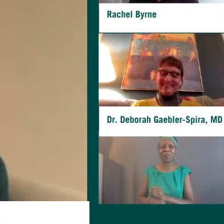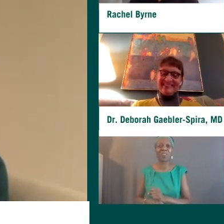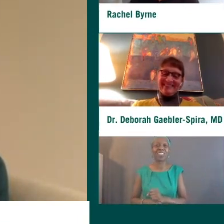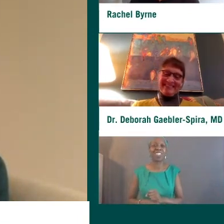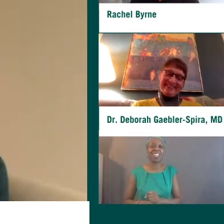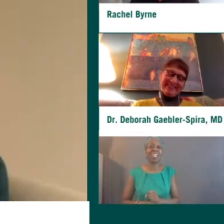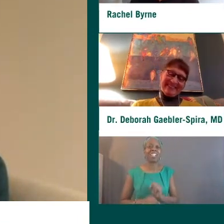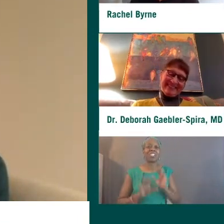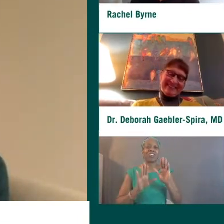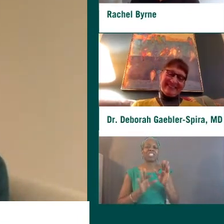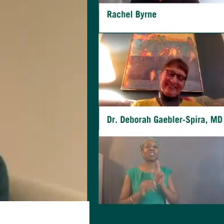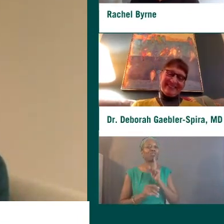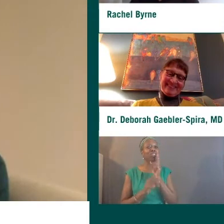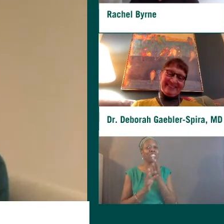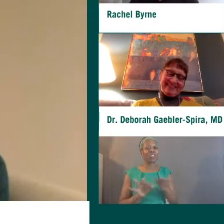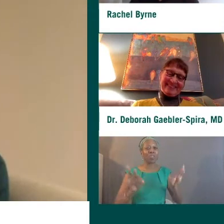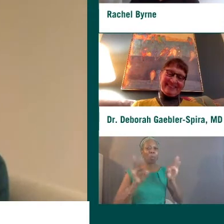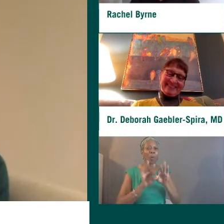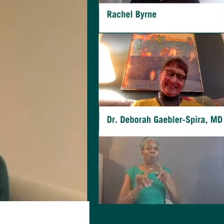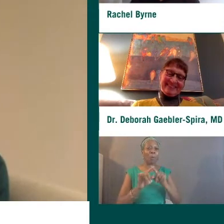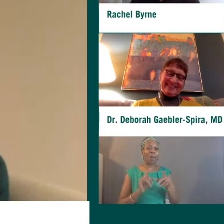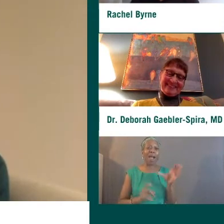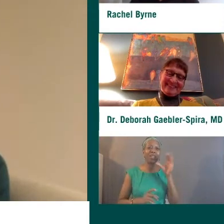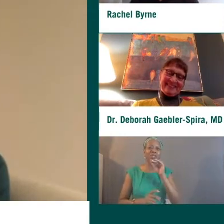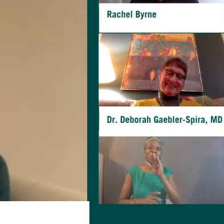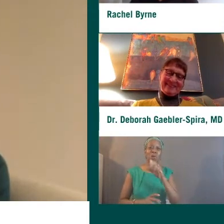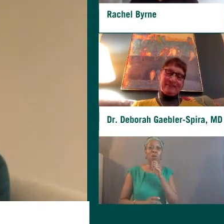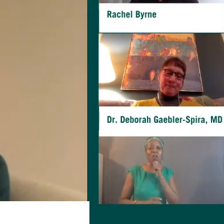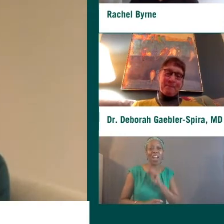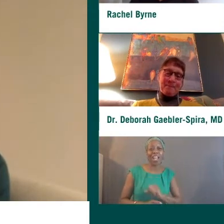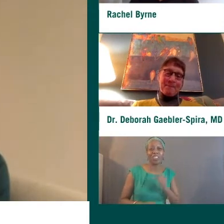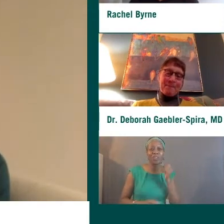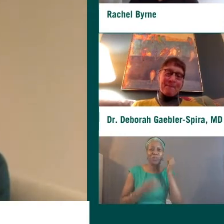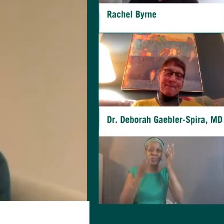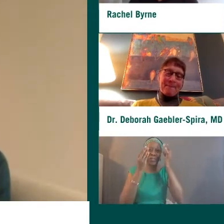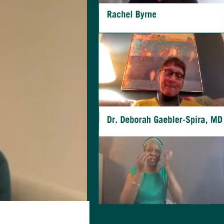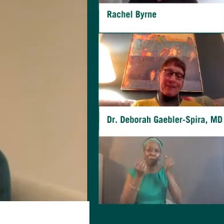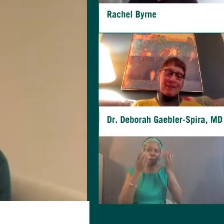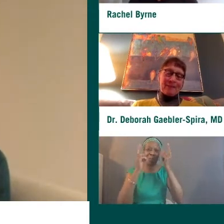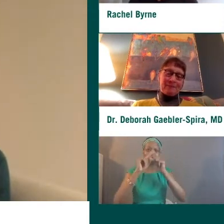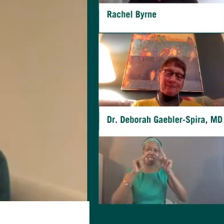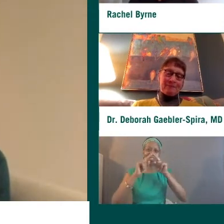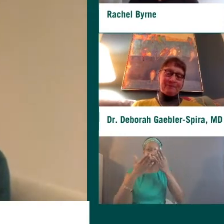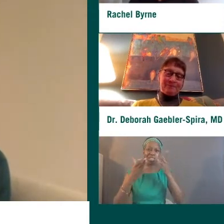You're at that age, I suppose, where you were thinking about lots of different things. But I wanna ask you what has it been like